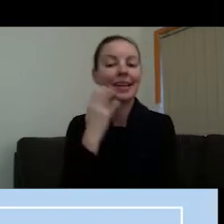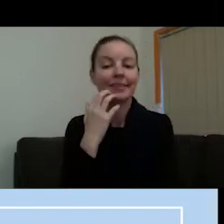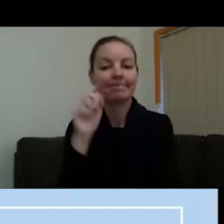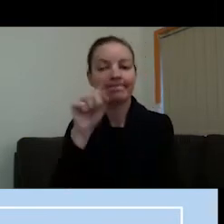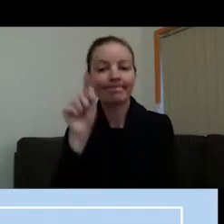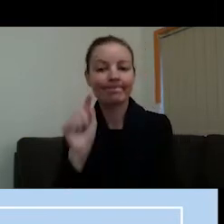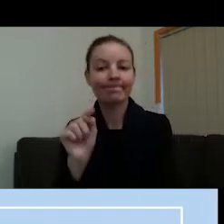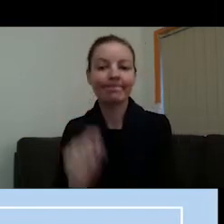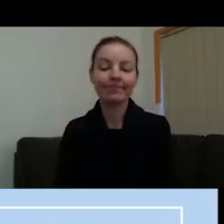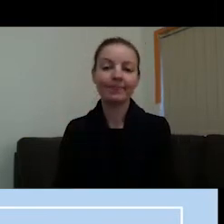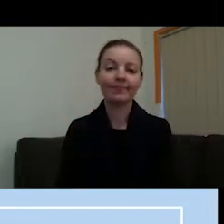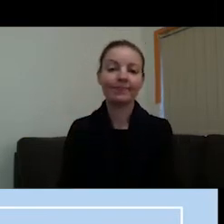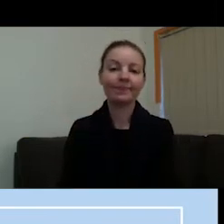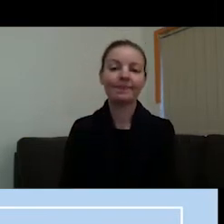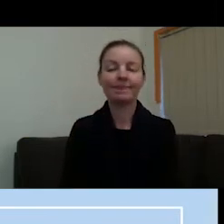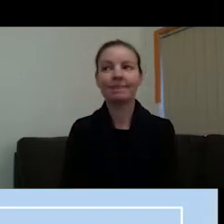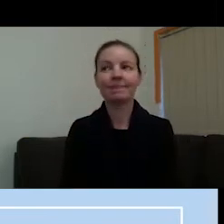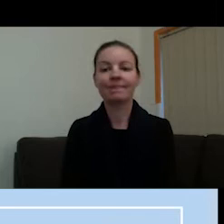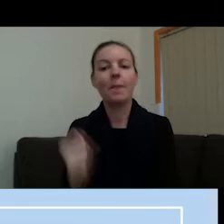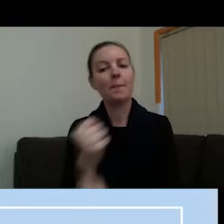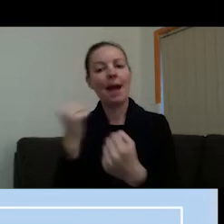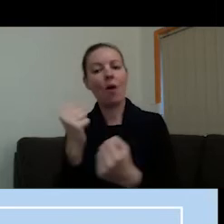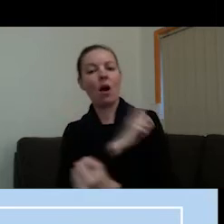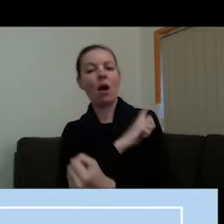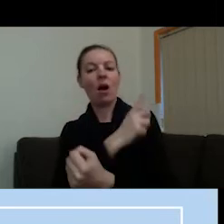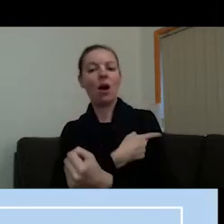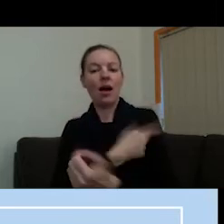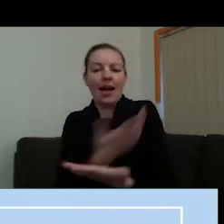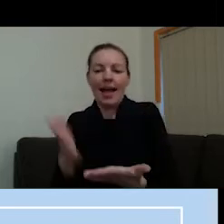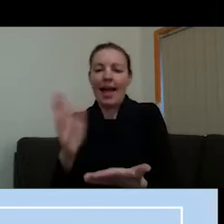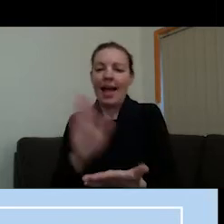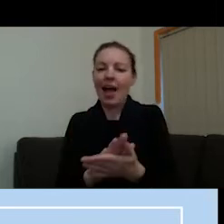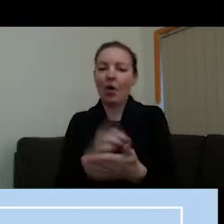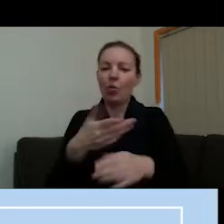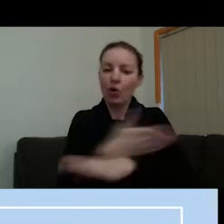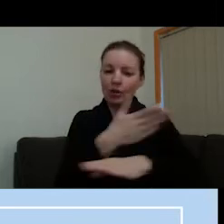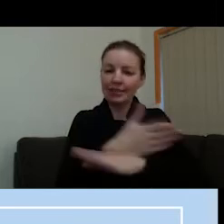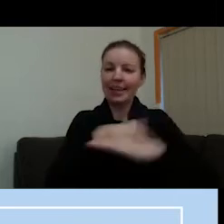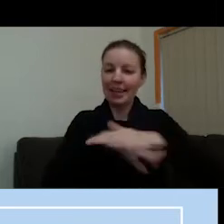that power kind of operates in organisations, in a particularly